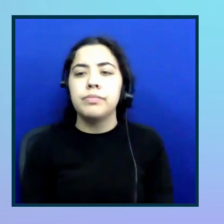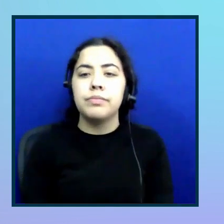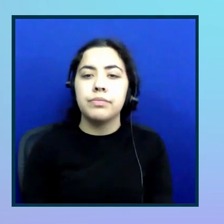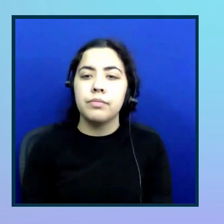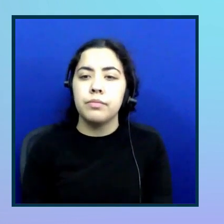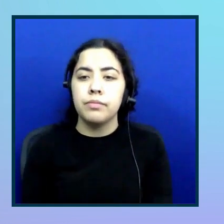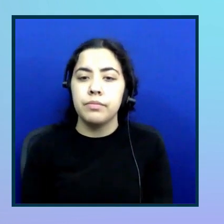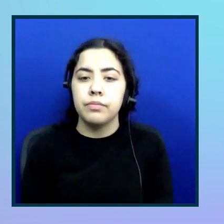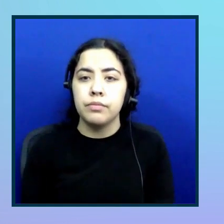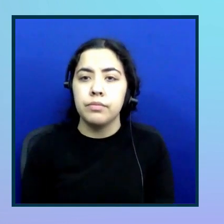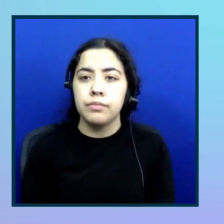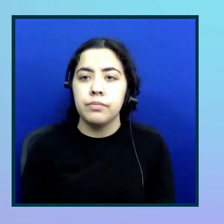I'm not sure if I follow the question.